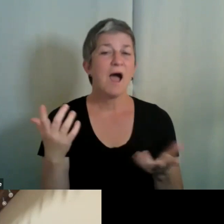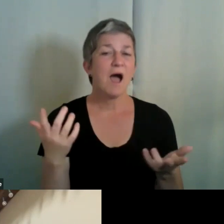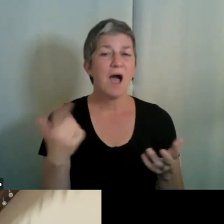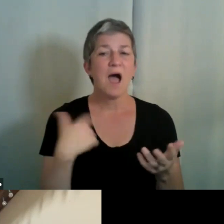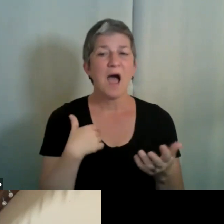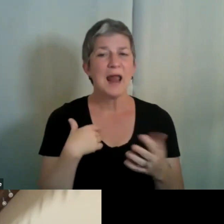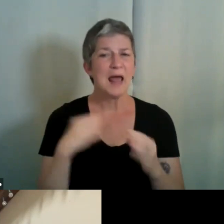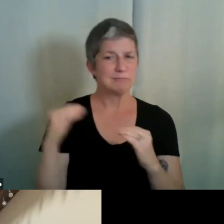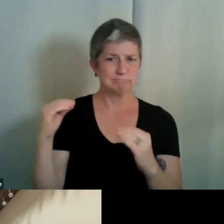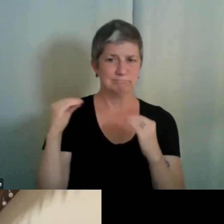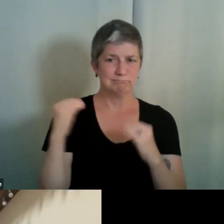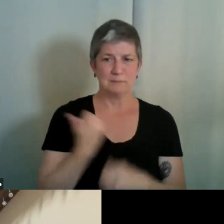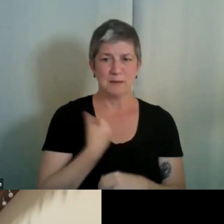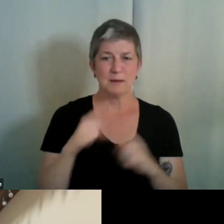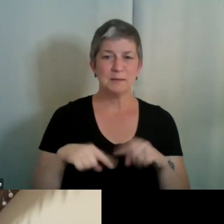myself about different technologies. And when my son